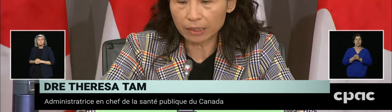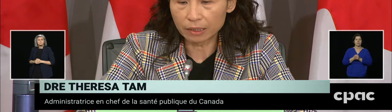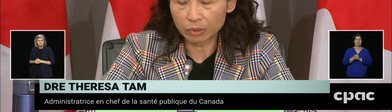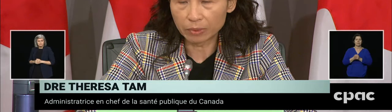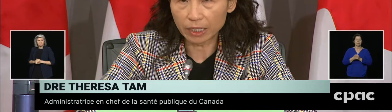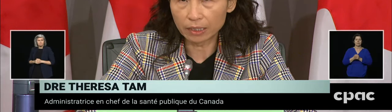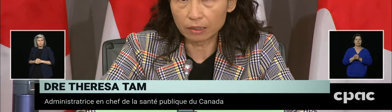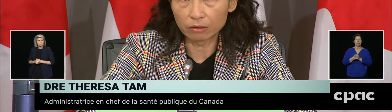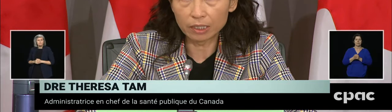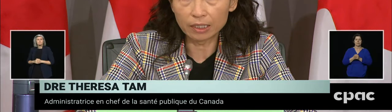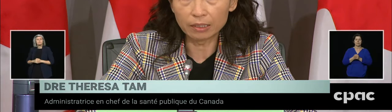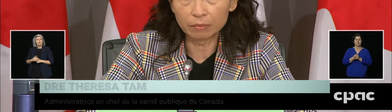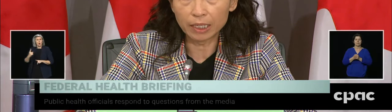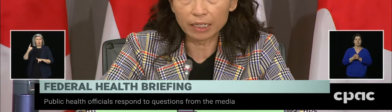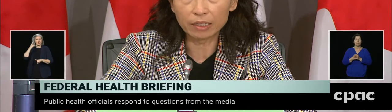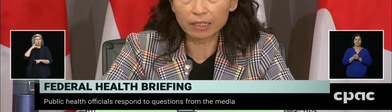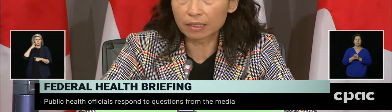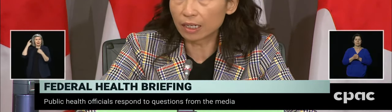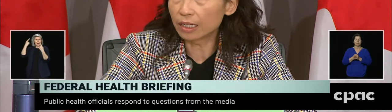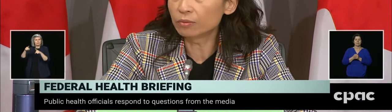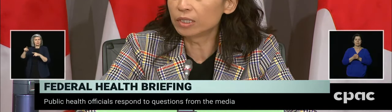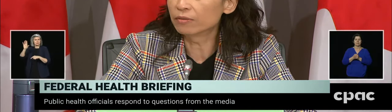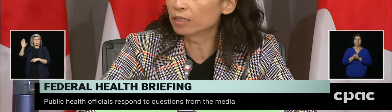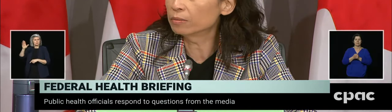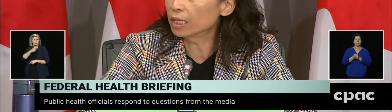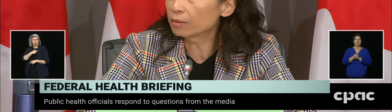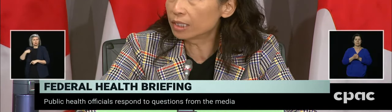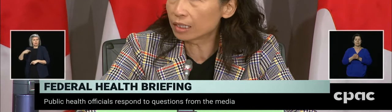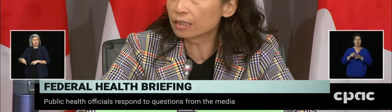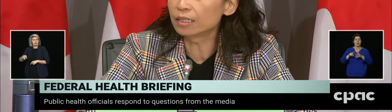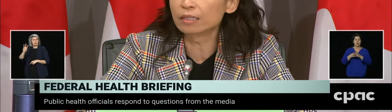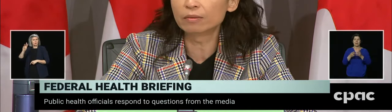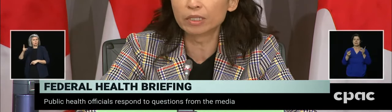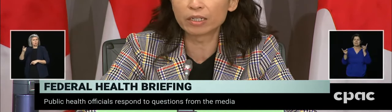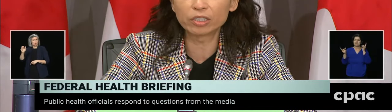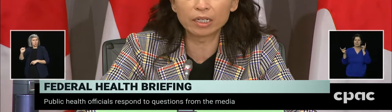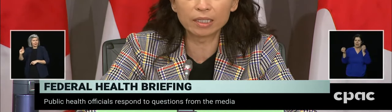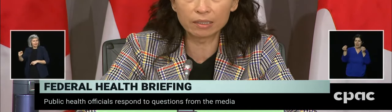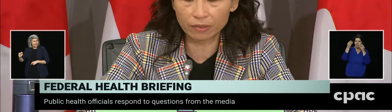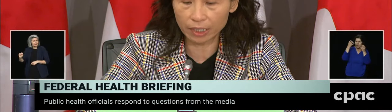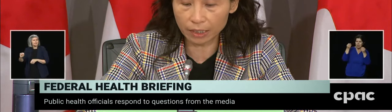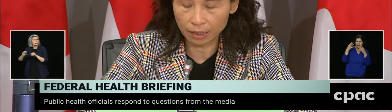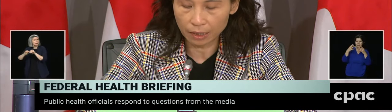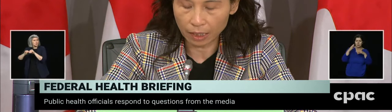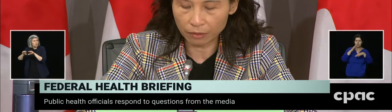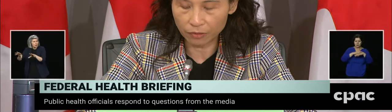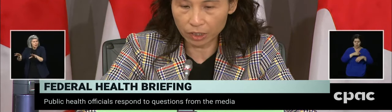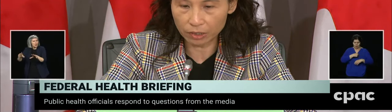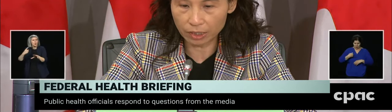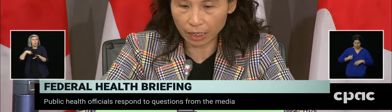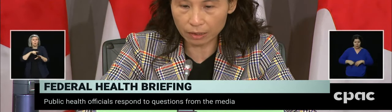INFORMATION ABOUT THE CLUSTER OF PNEUMONIA IN WUHAN, DOMESTIC PREPAREDNESS ALREADY BEGAN TO